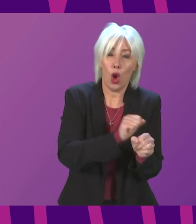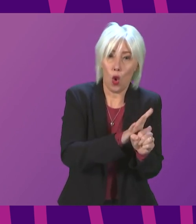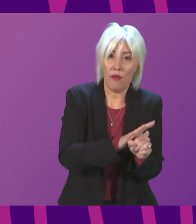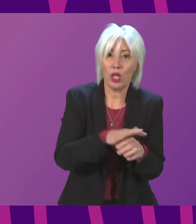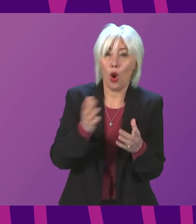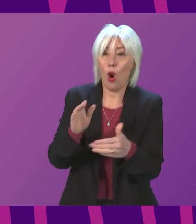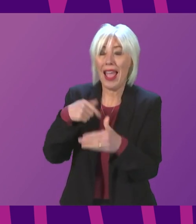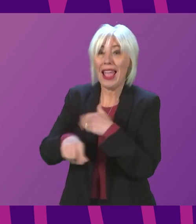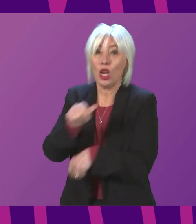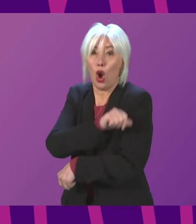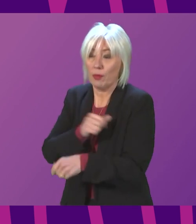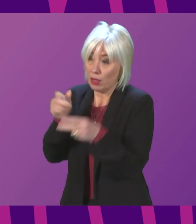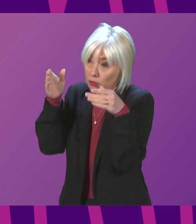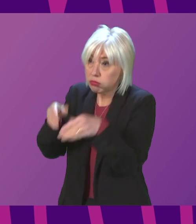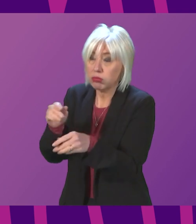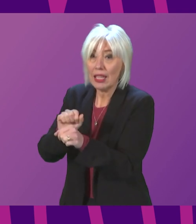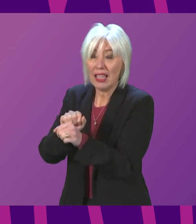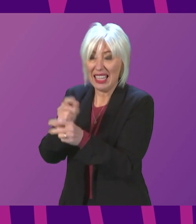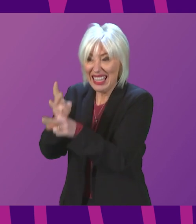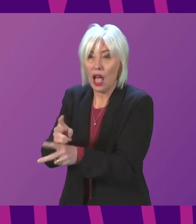The First Minister is surely basing her decisions partly on that information. If she is not,